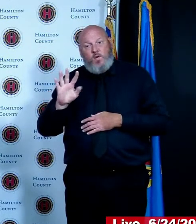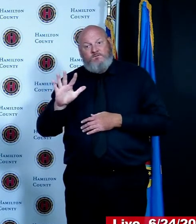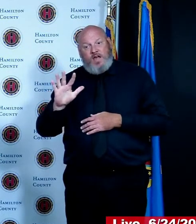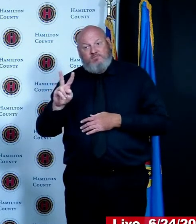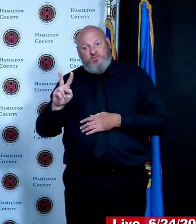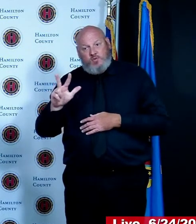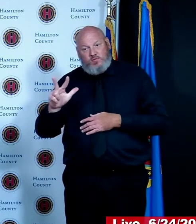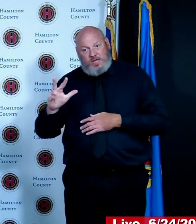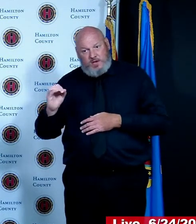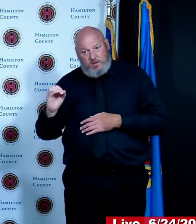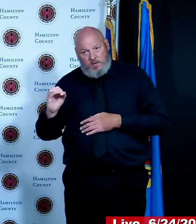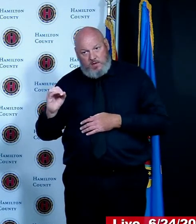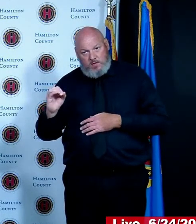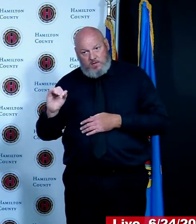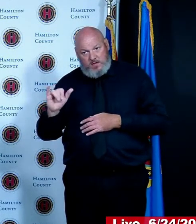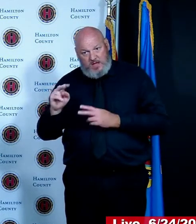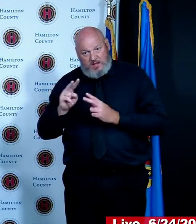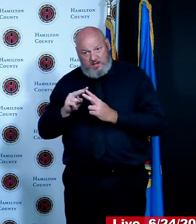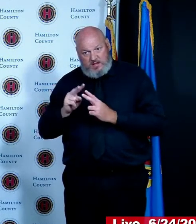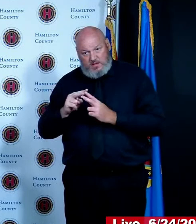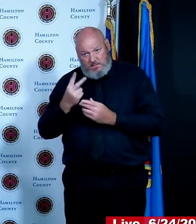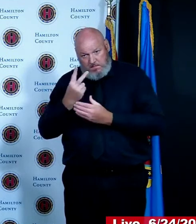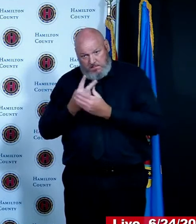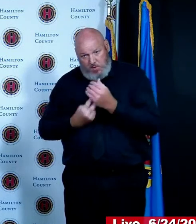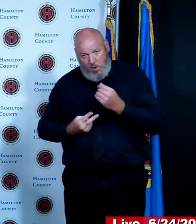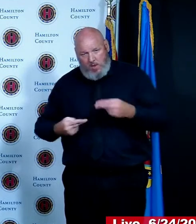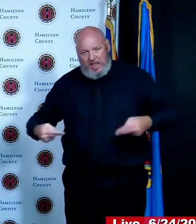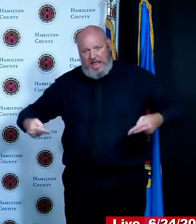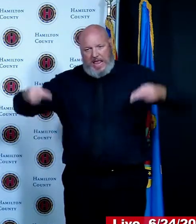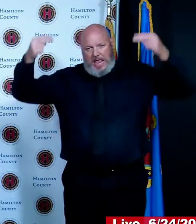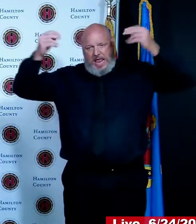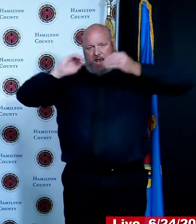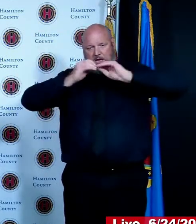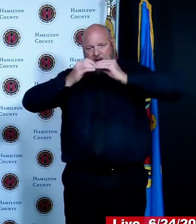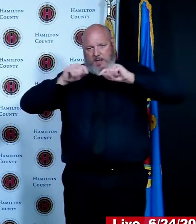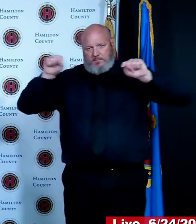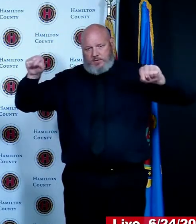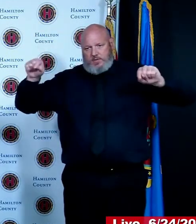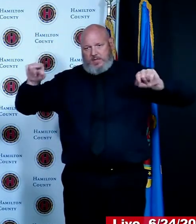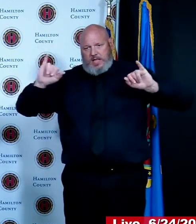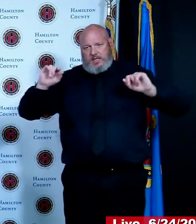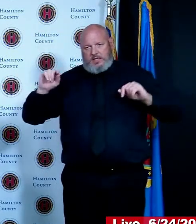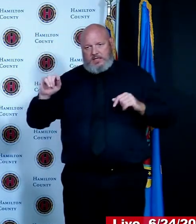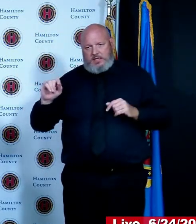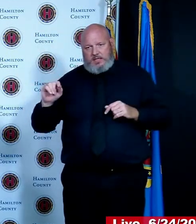of Covid-19 if you regularly visit our map at HCPH.org those two zip codes